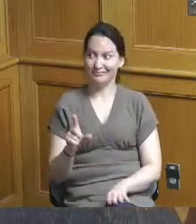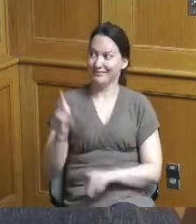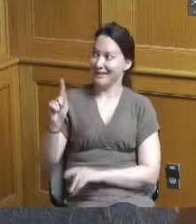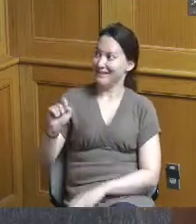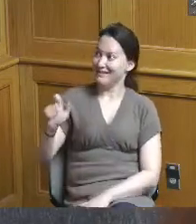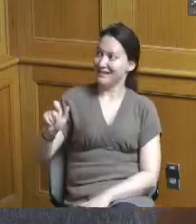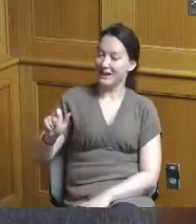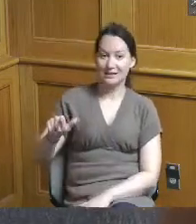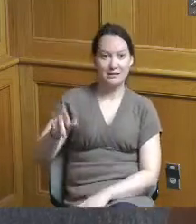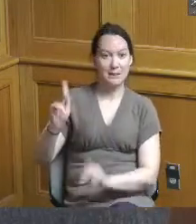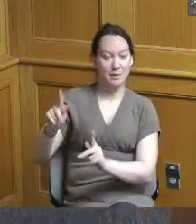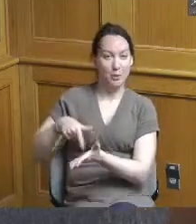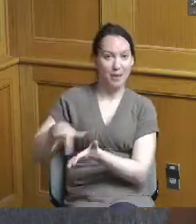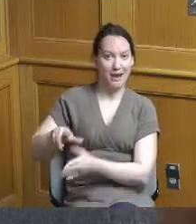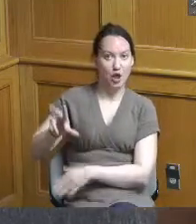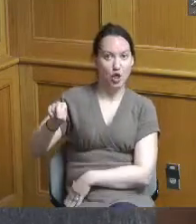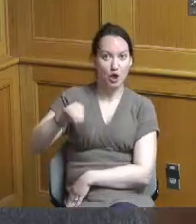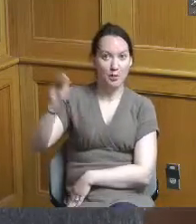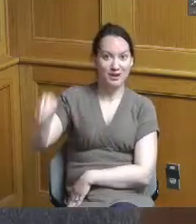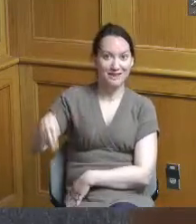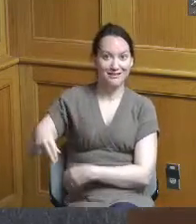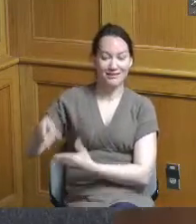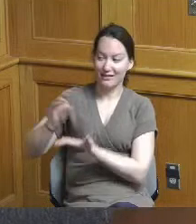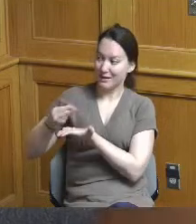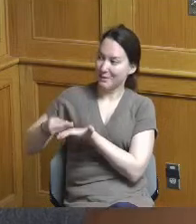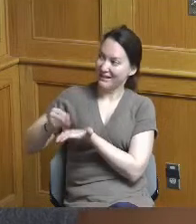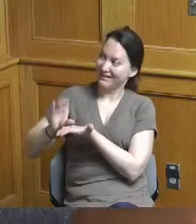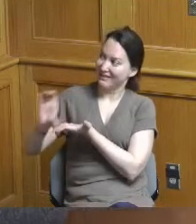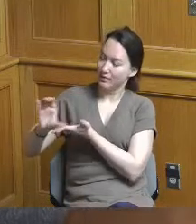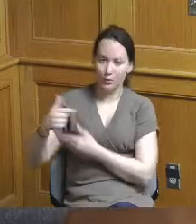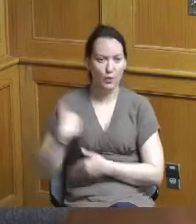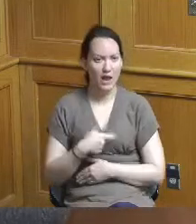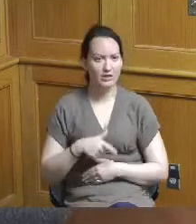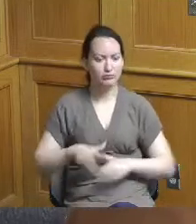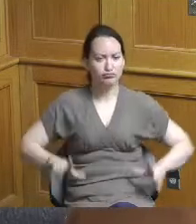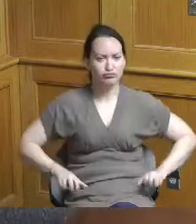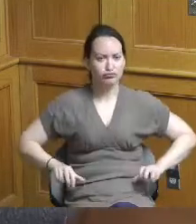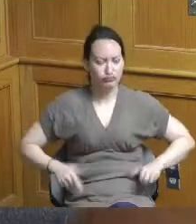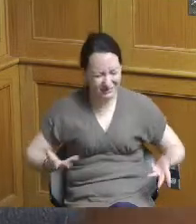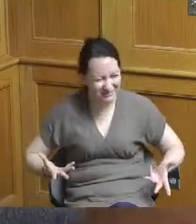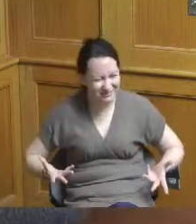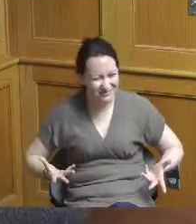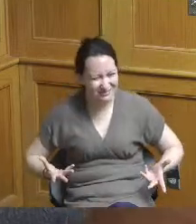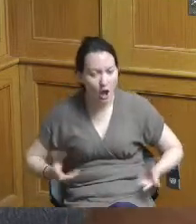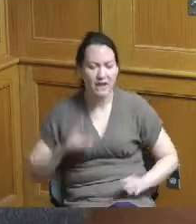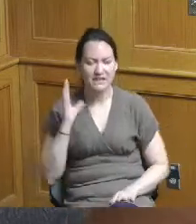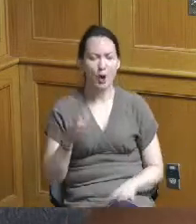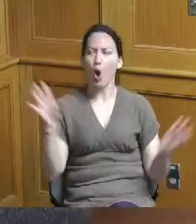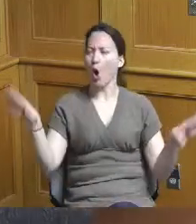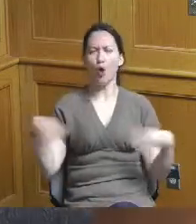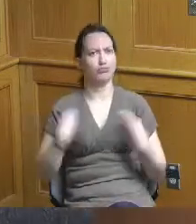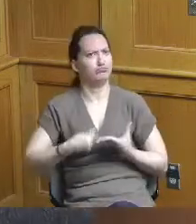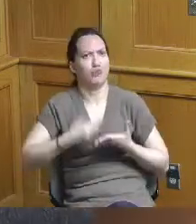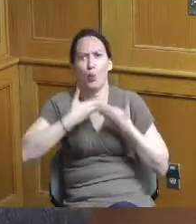30 because we got to be prudent or you know we give a an image of being broke and then we come